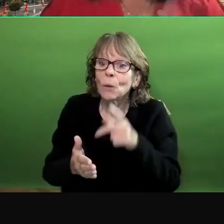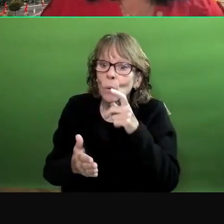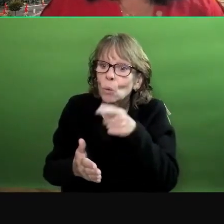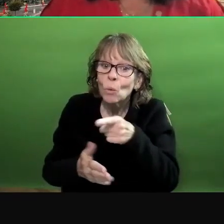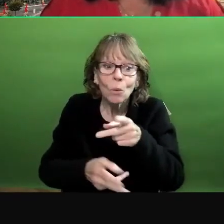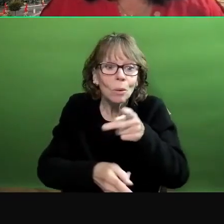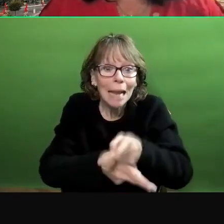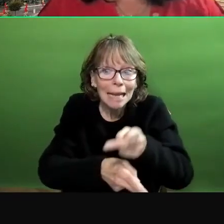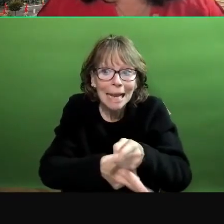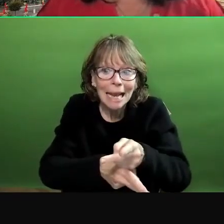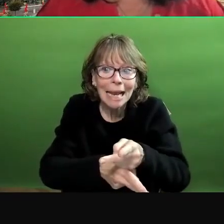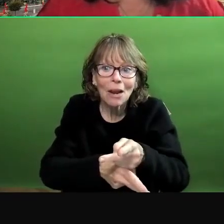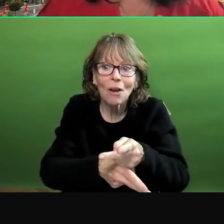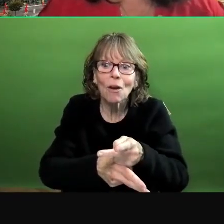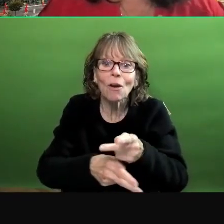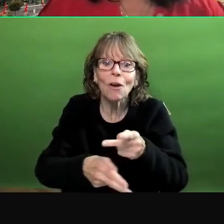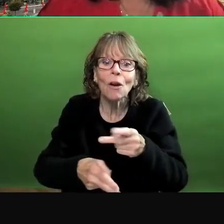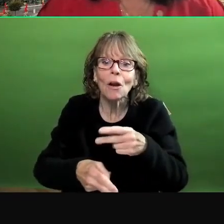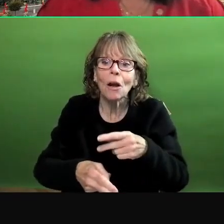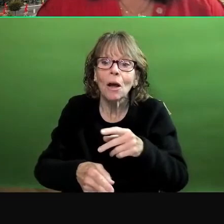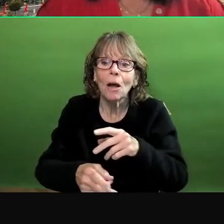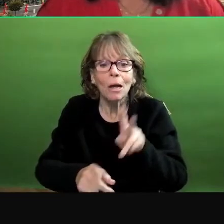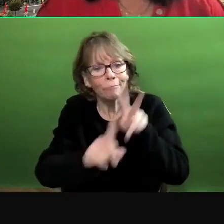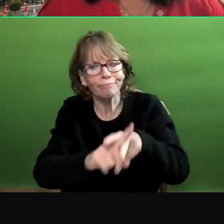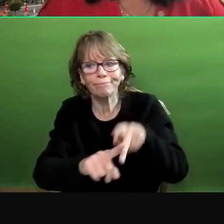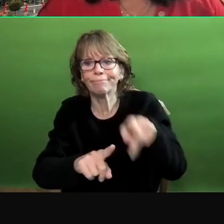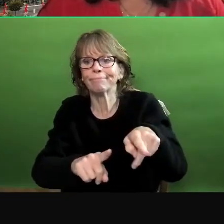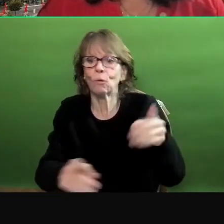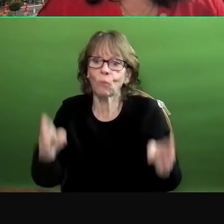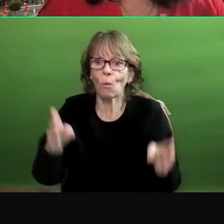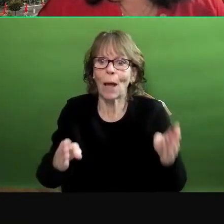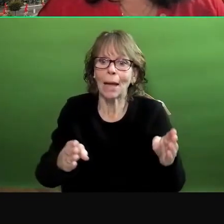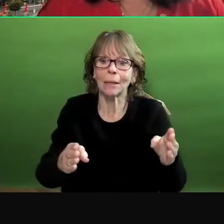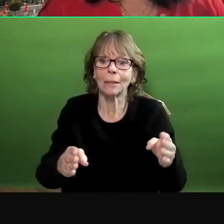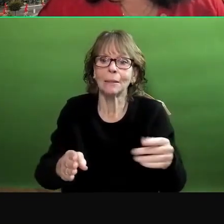at least reduce the time needed for that. The other is to improve ability to carry